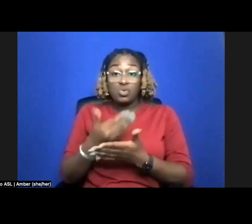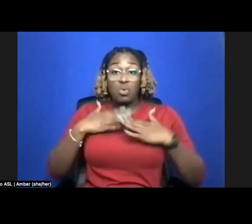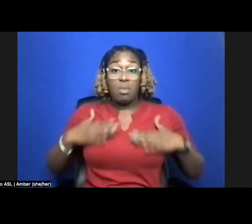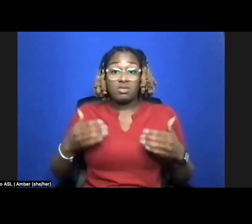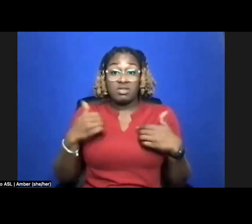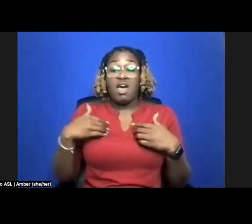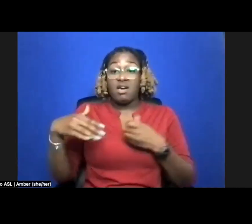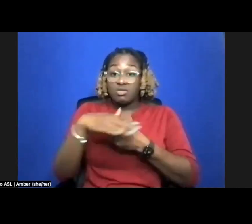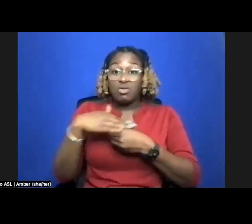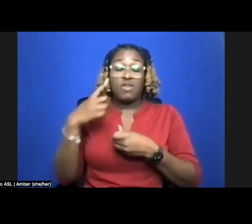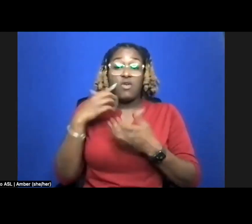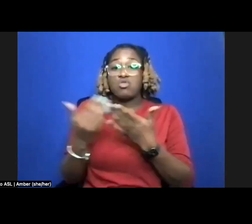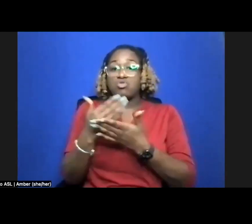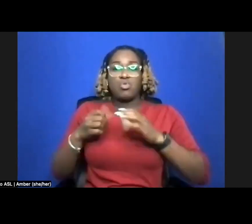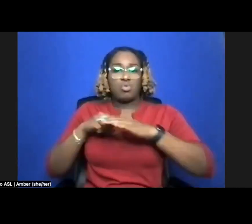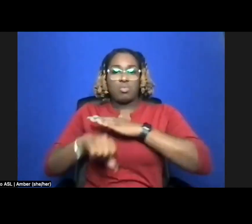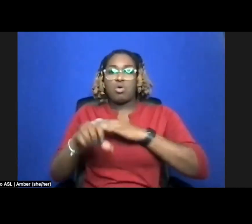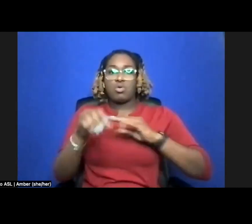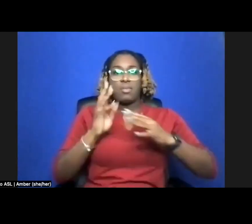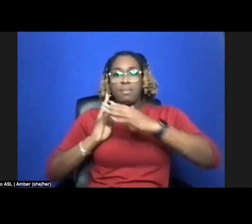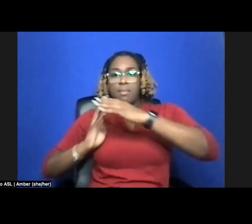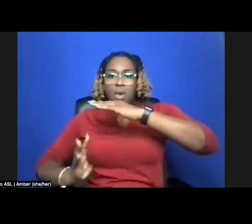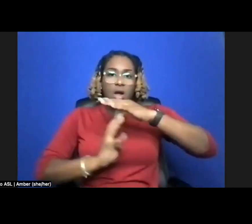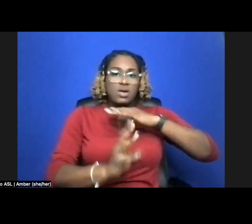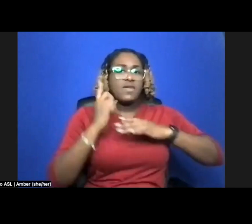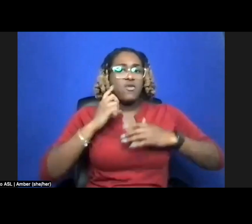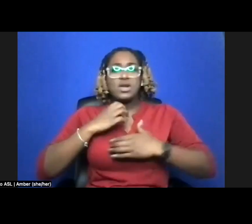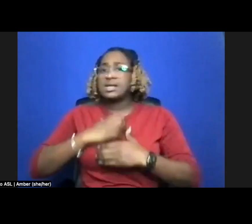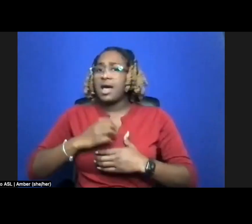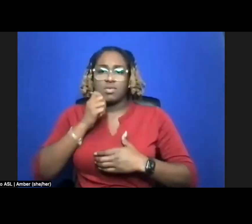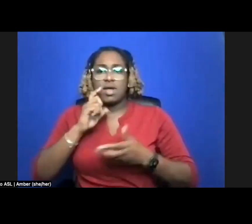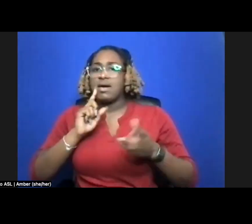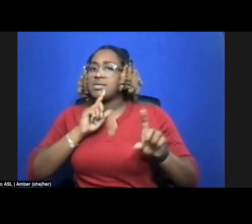migration built of desire, not demand these spirits flitter between